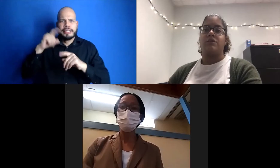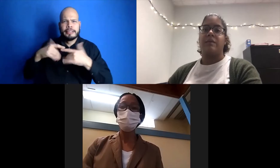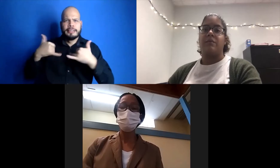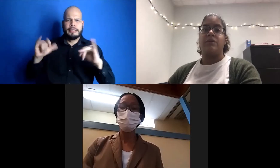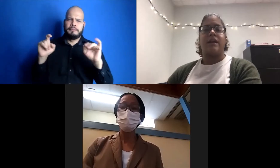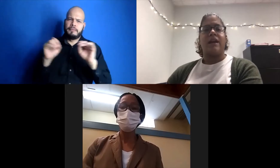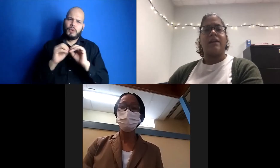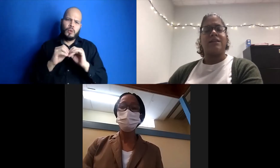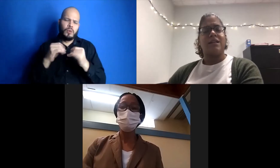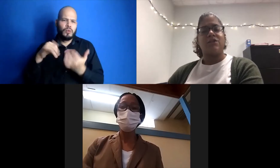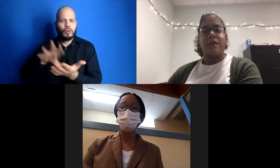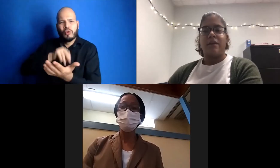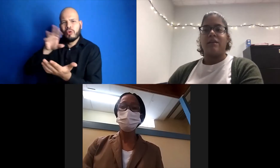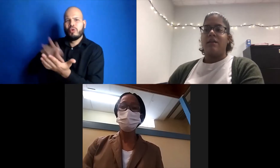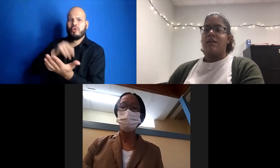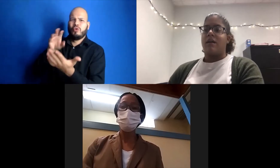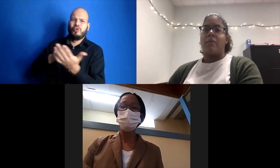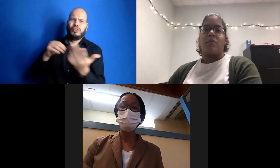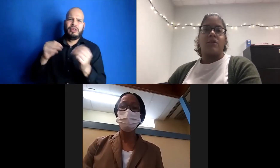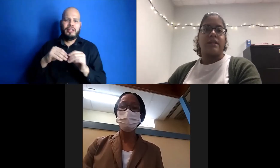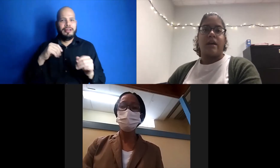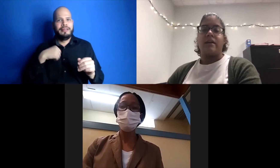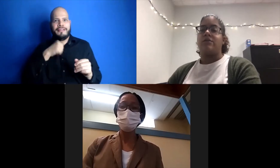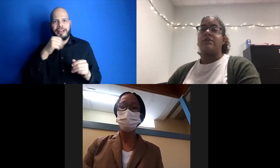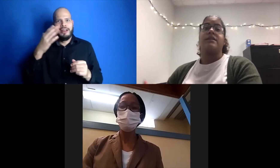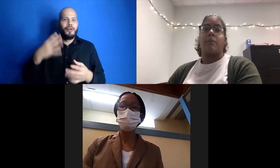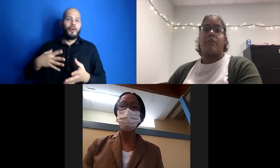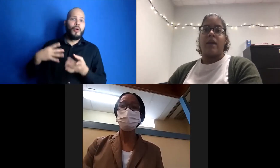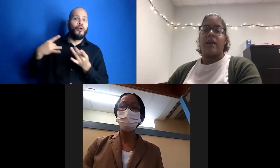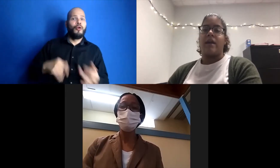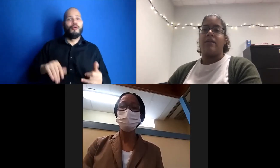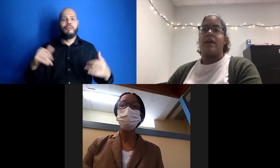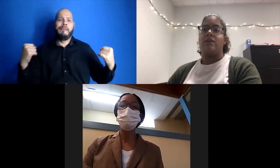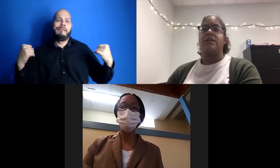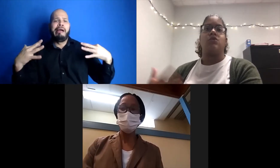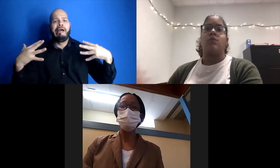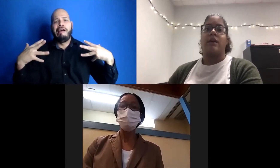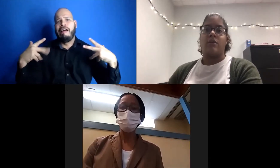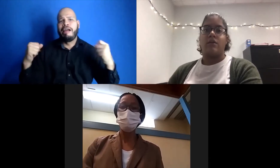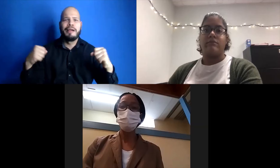people and say hey teach me a couple more signs or something and then I'll teach you whatever